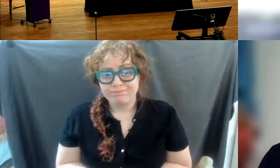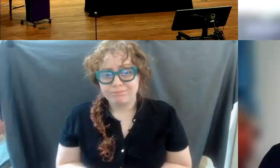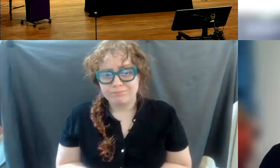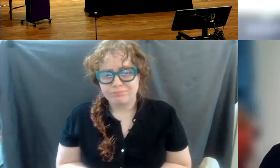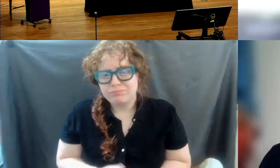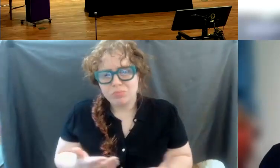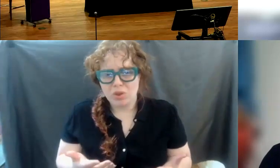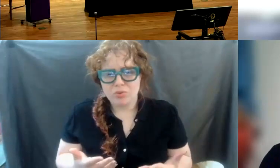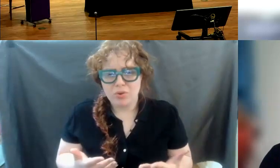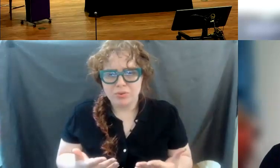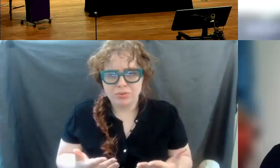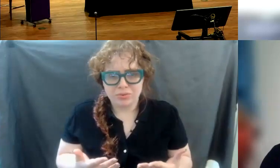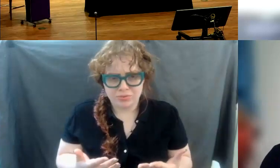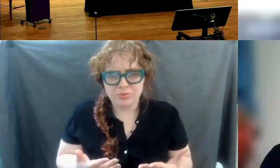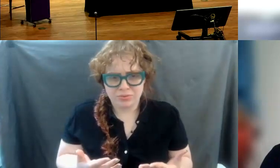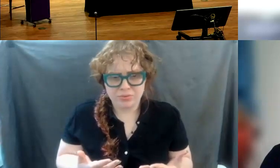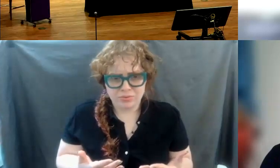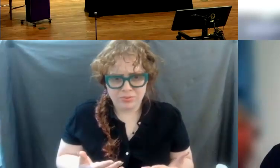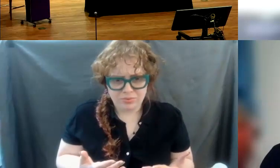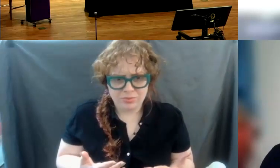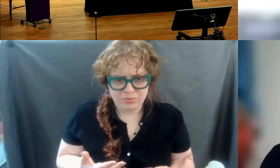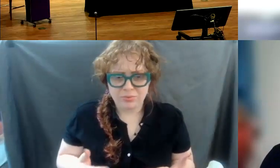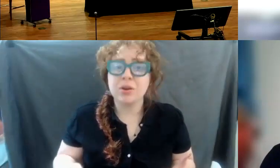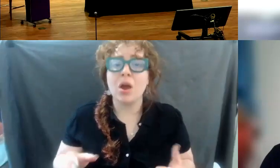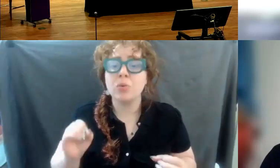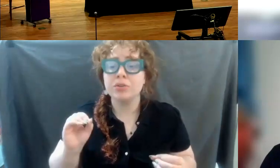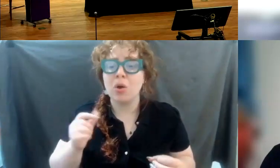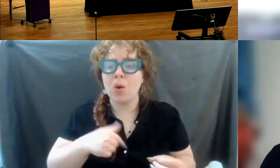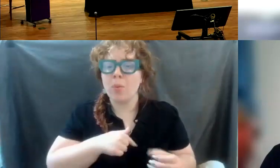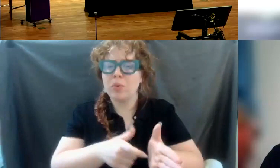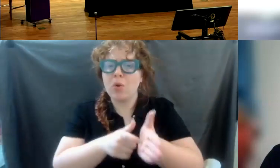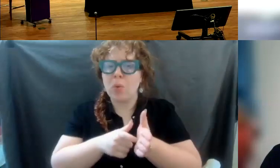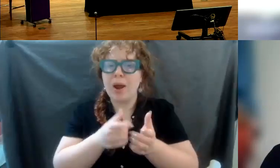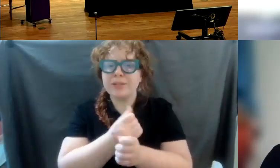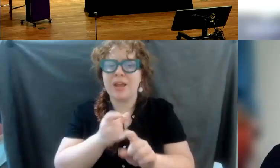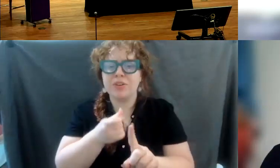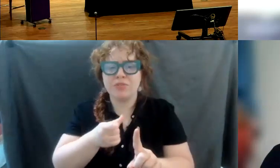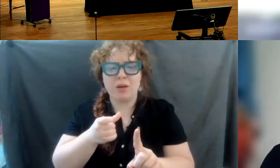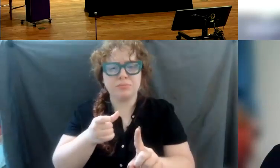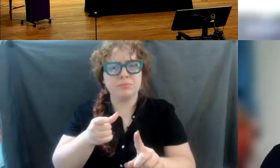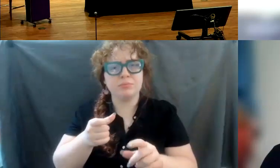what we require, I think, is we require we require safety from the system. There has to be accountability that the system is the mechanism